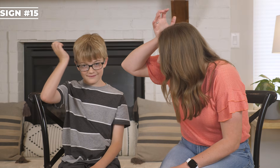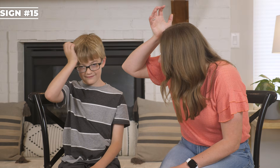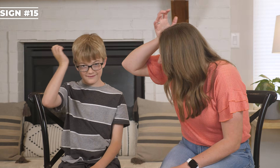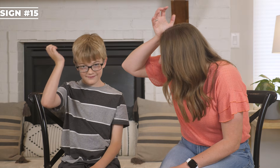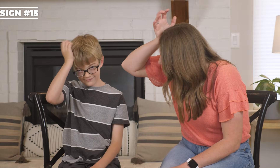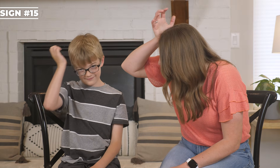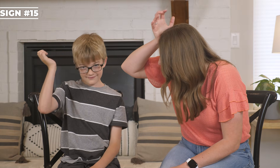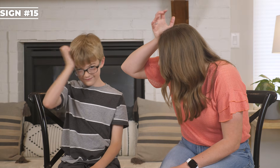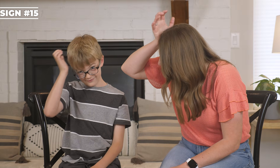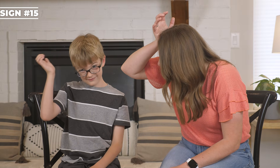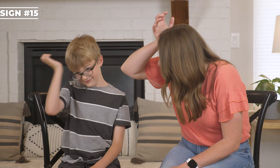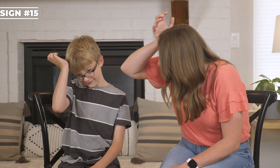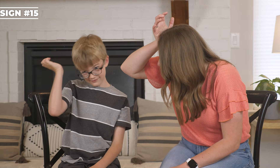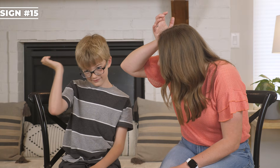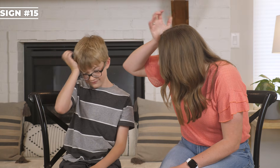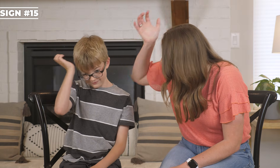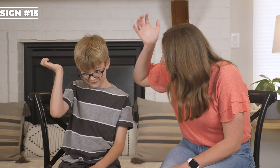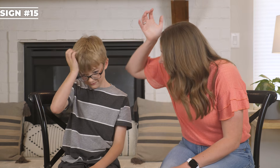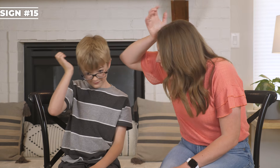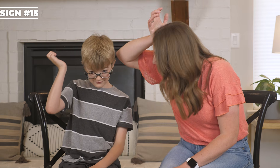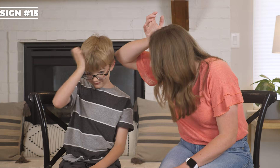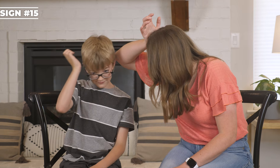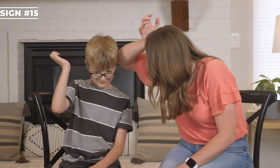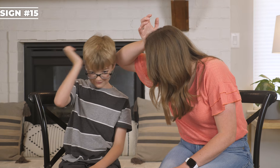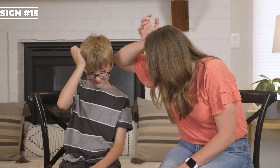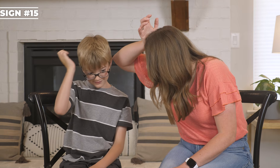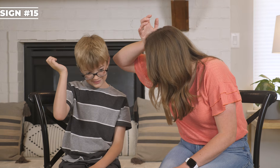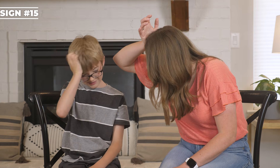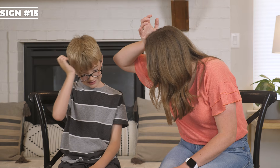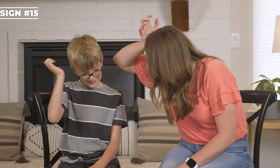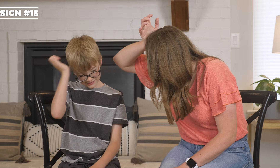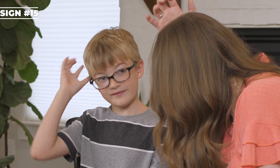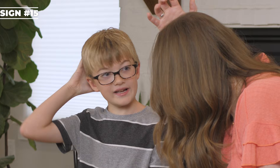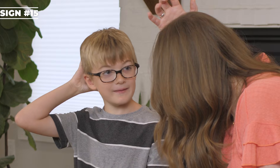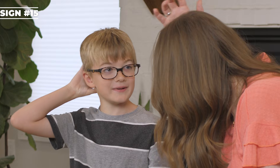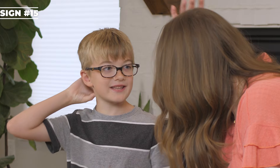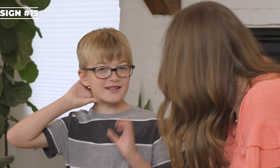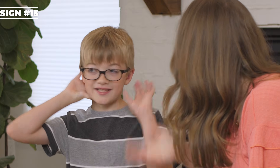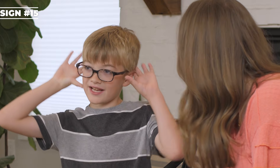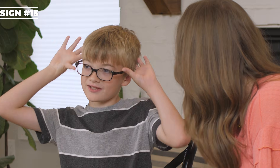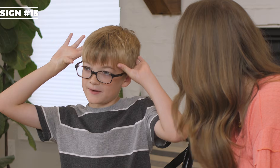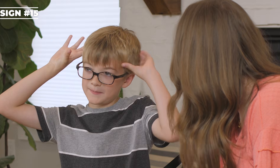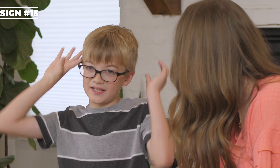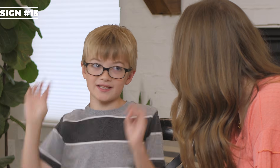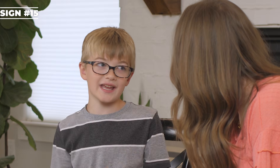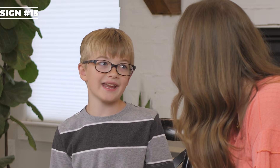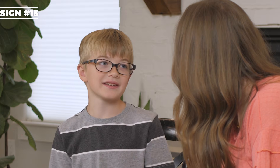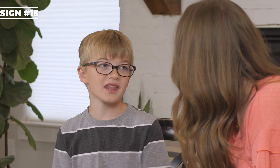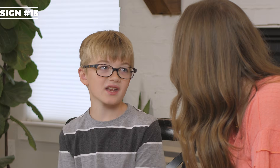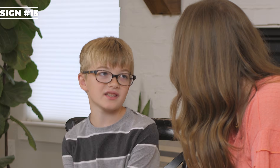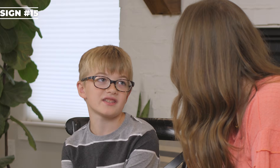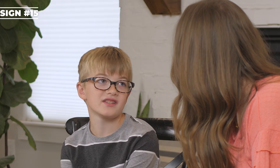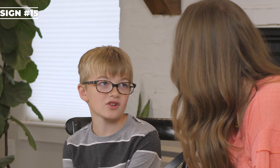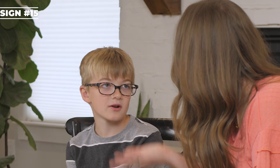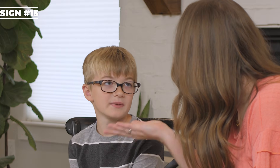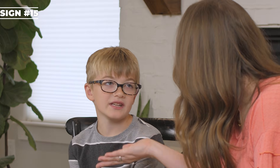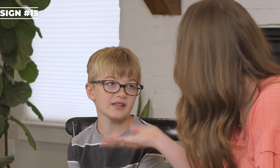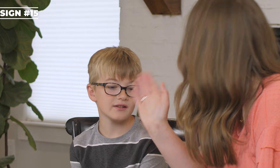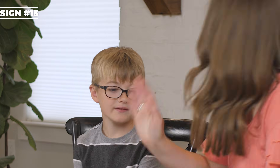Very good. Because it's a head of lettuce. Yeah, because heads are big. And lettuces are big.